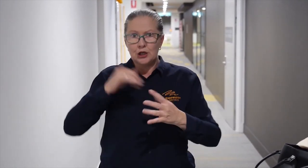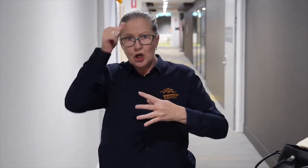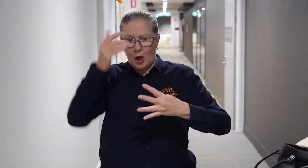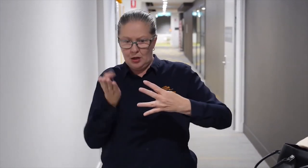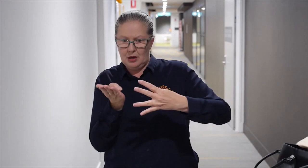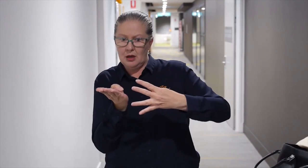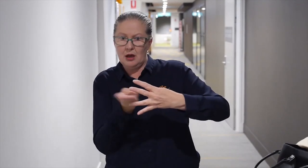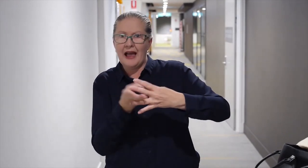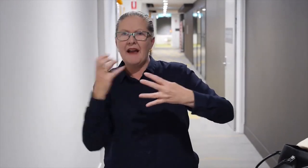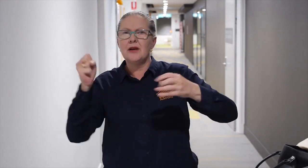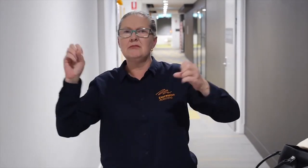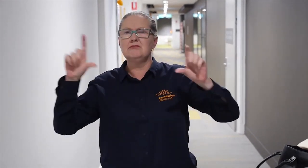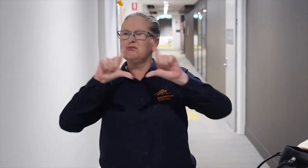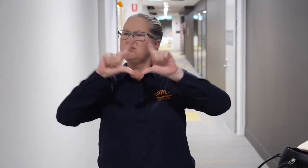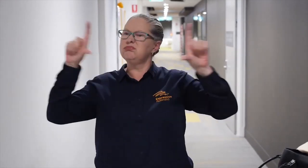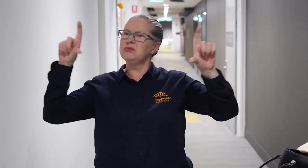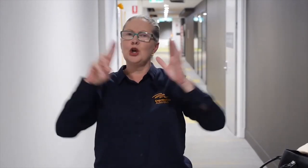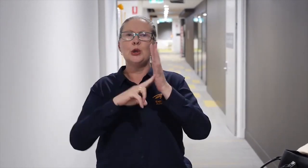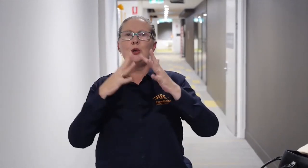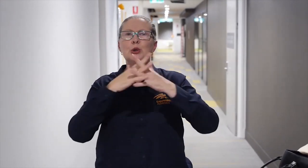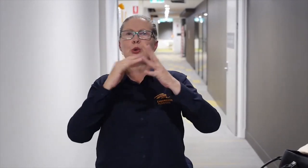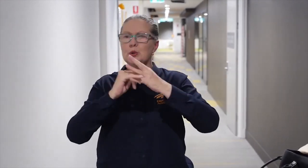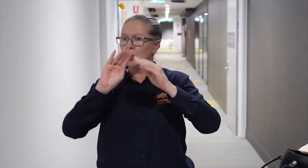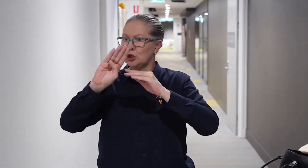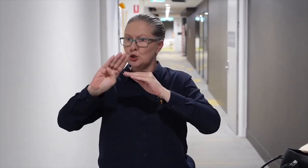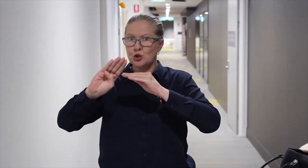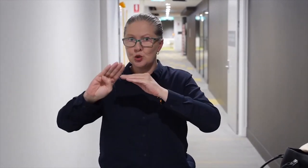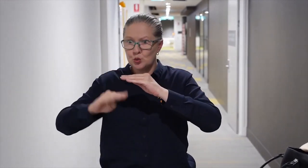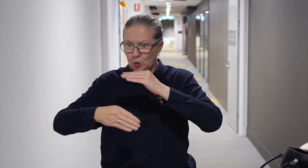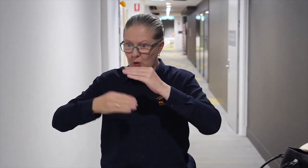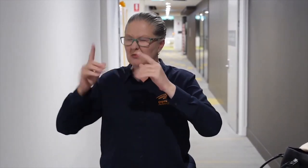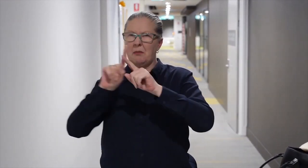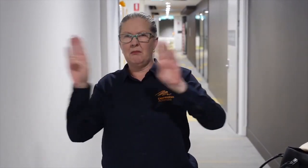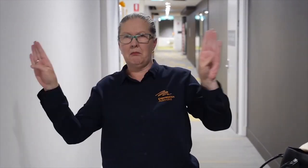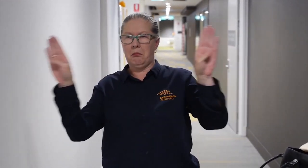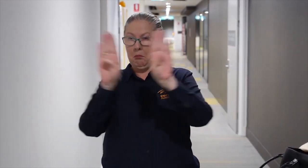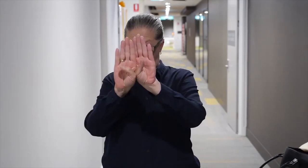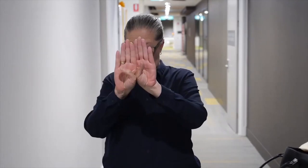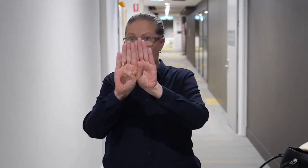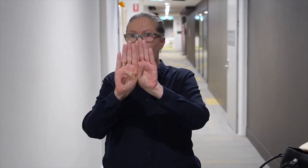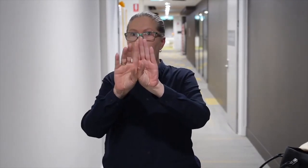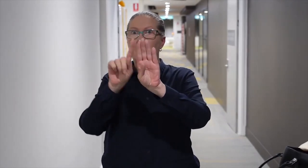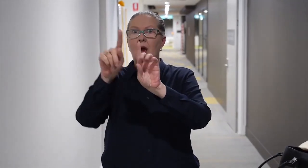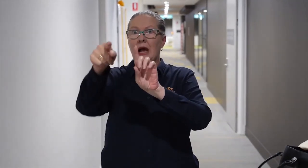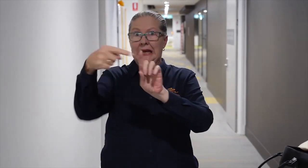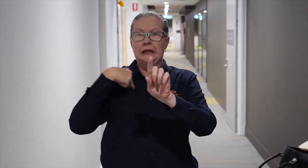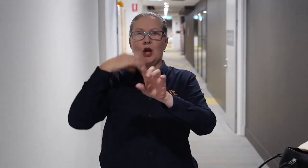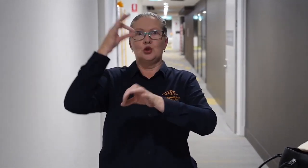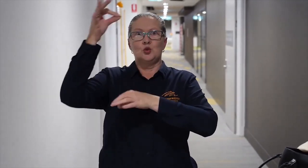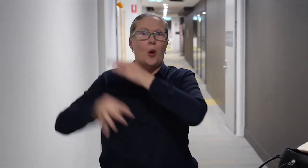had to try to work out the timing for our interpreter transition. This occurs in the middle of the broadcast.